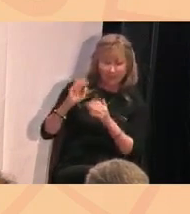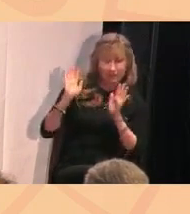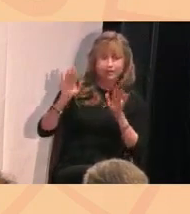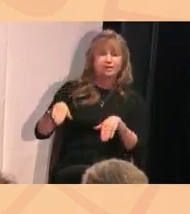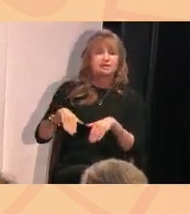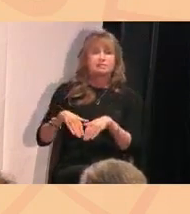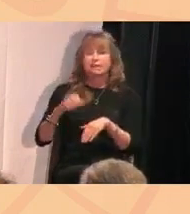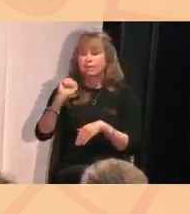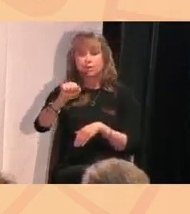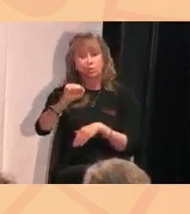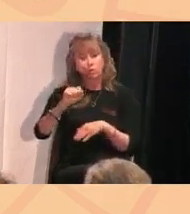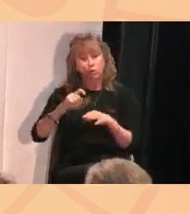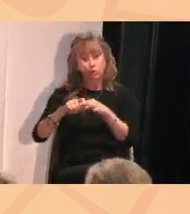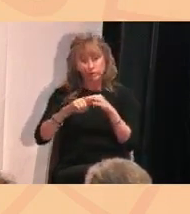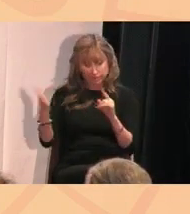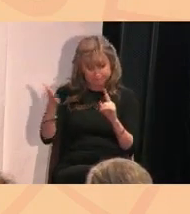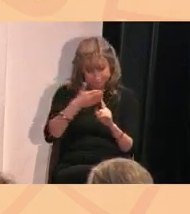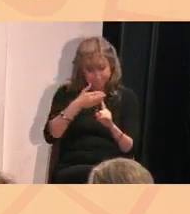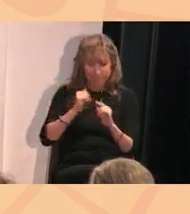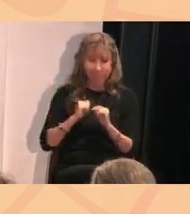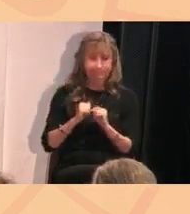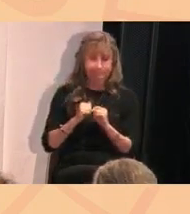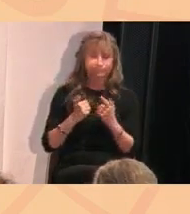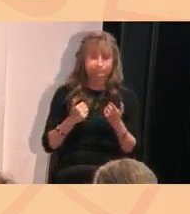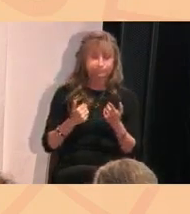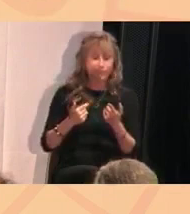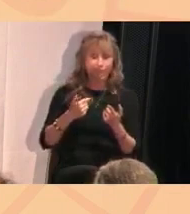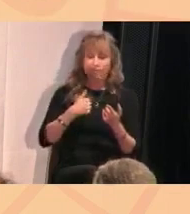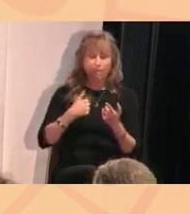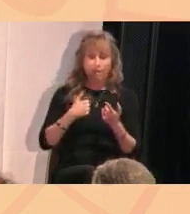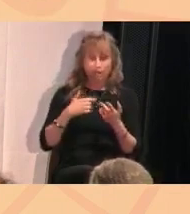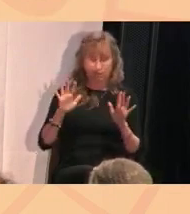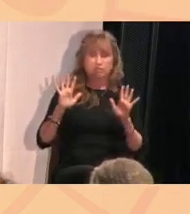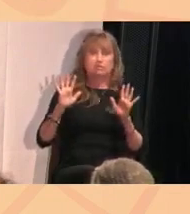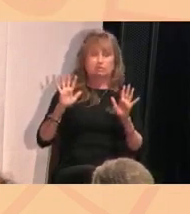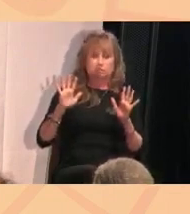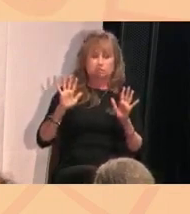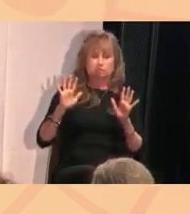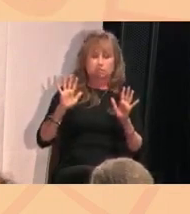by comparison to these other thing of ideas and endeavors.